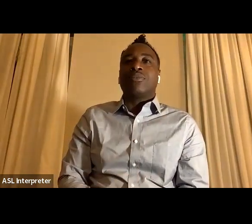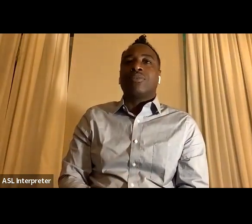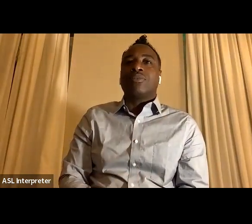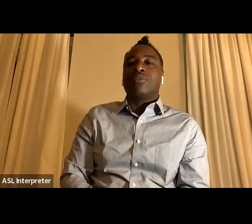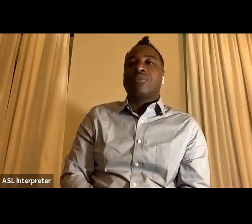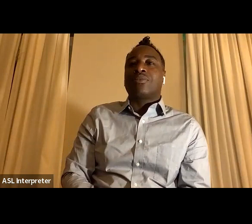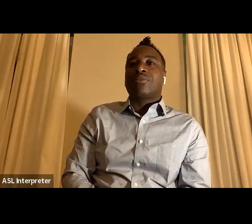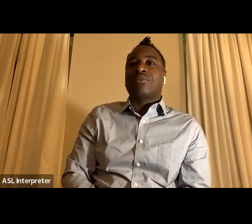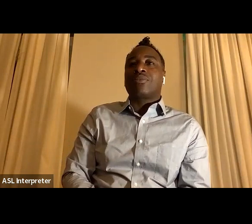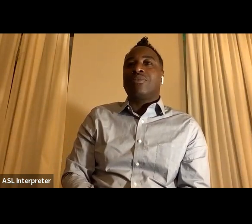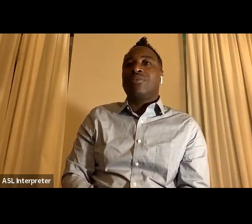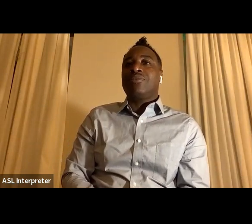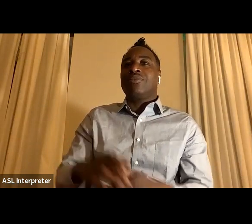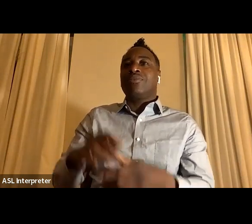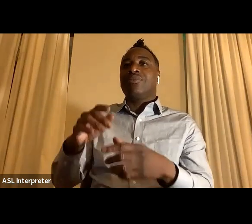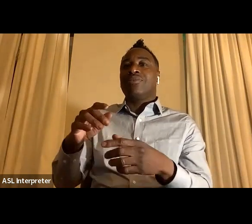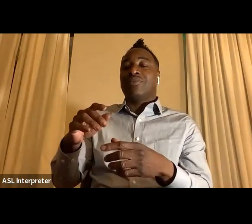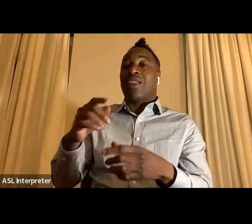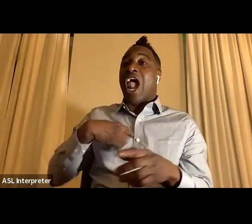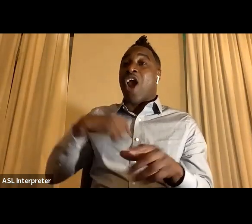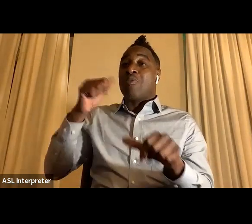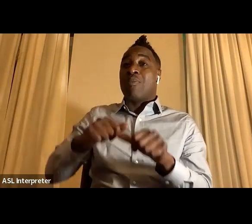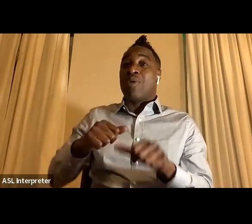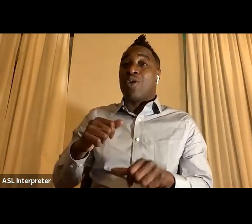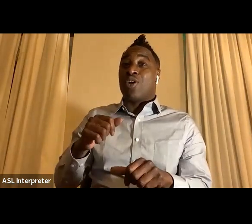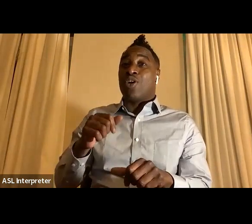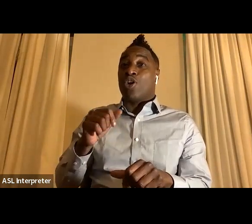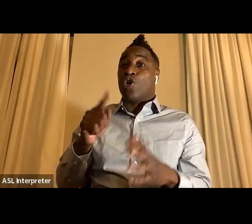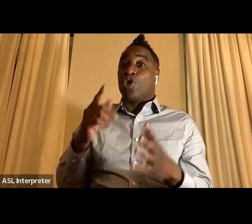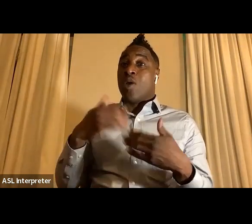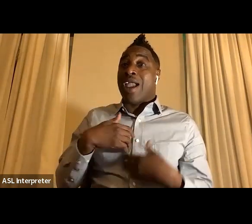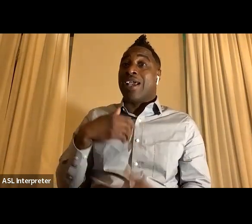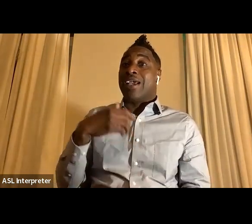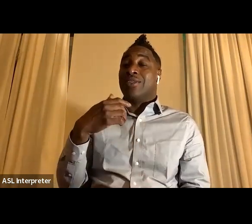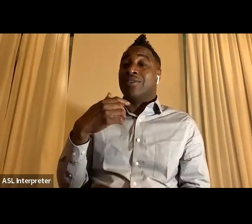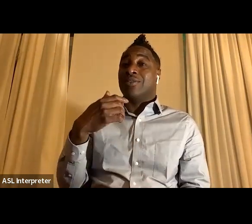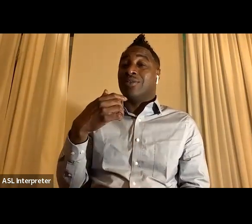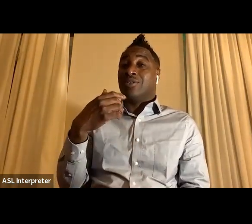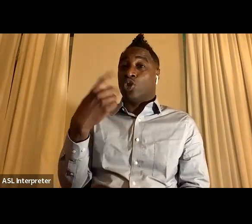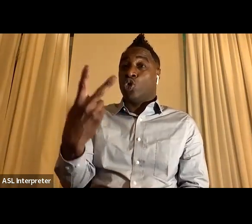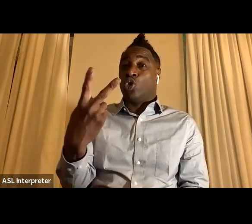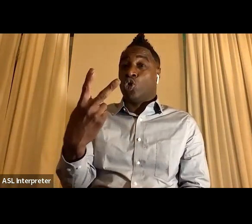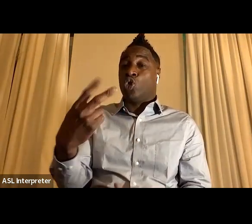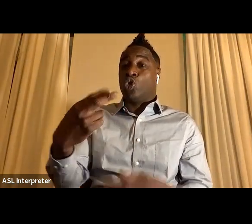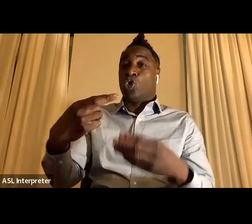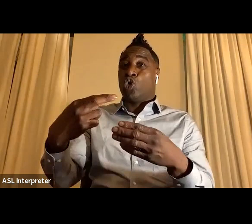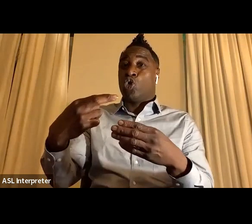I got the report. That's not all of them. No. We listed. But you guys see, you'll see how big it is.